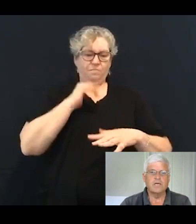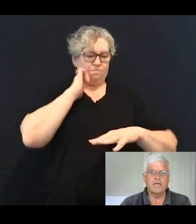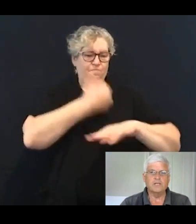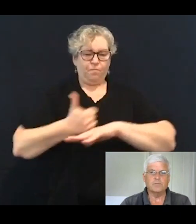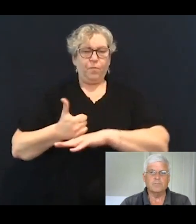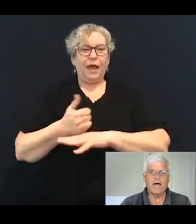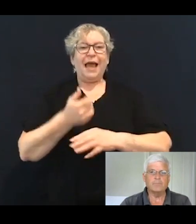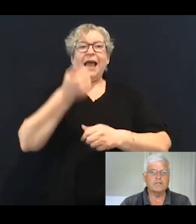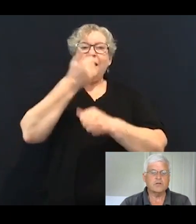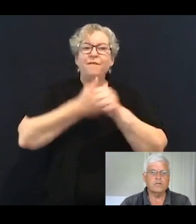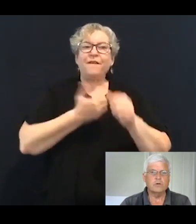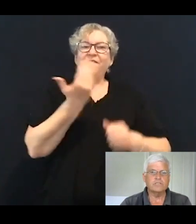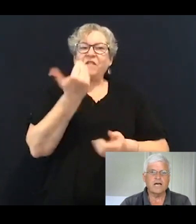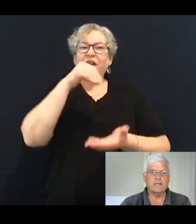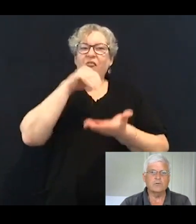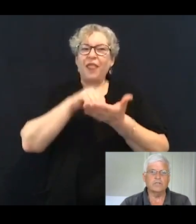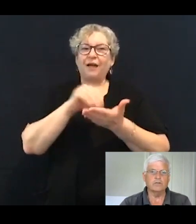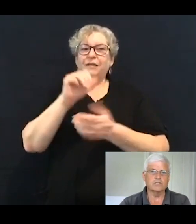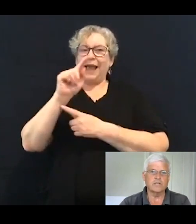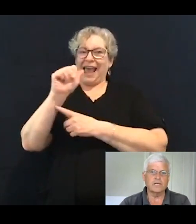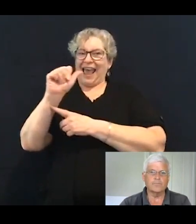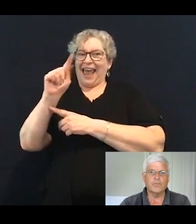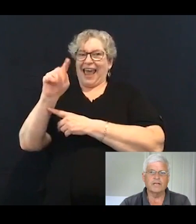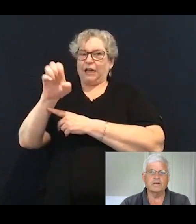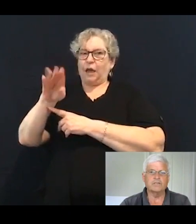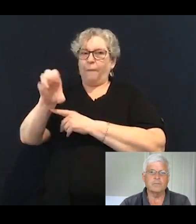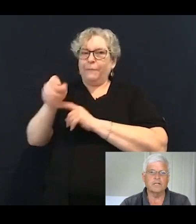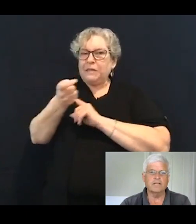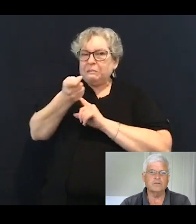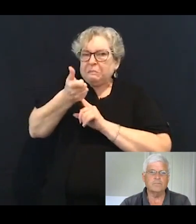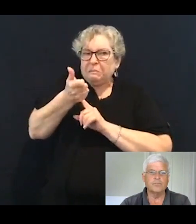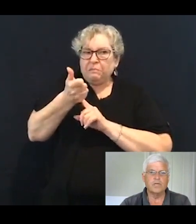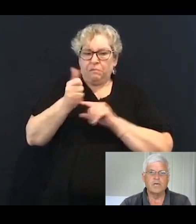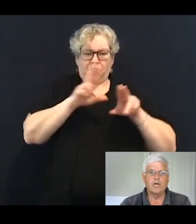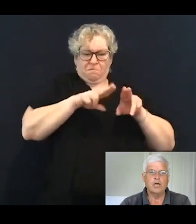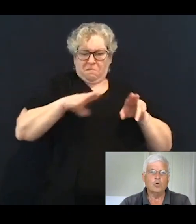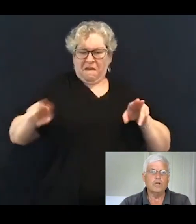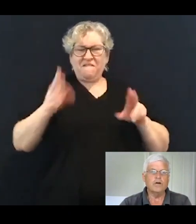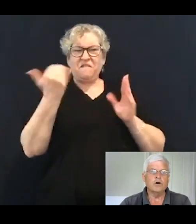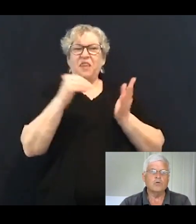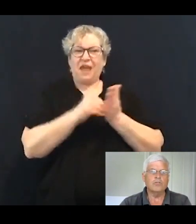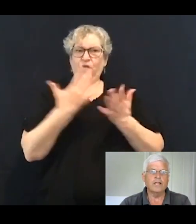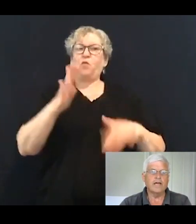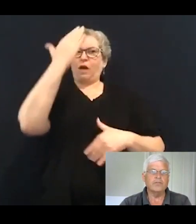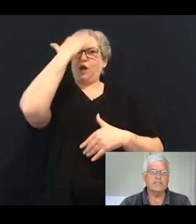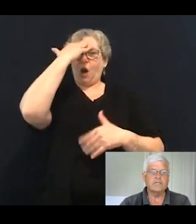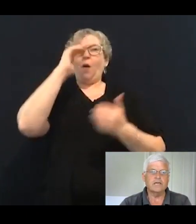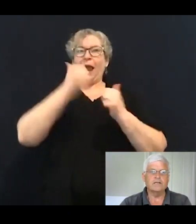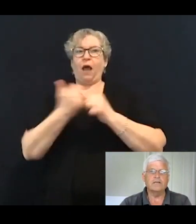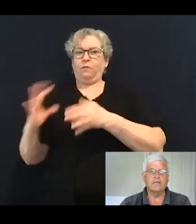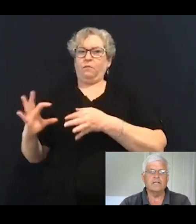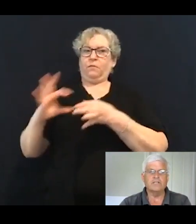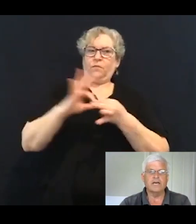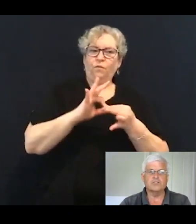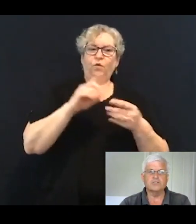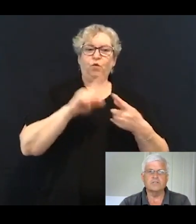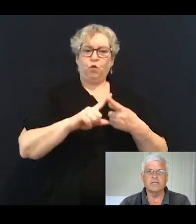And so we know exactly what it looks like at an atomic level. We know that at this end, it attaches to the cadherin-23.